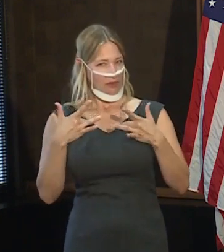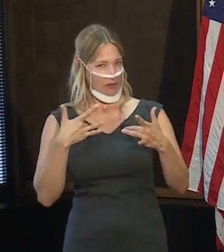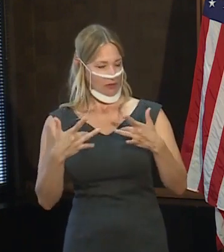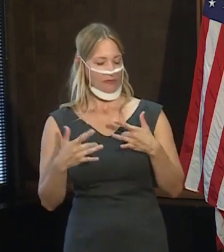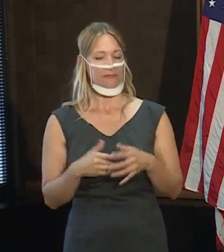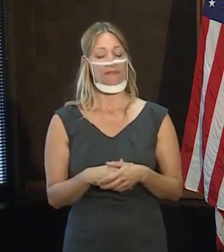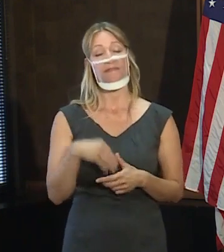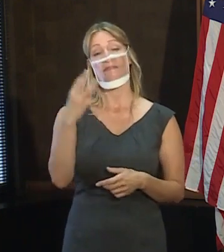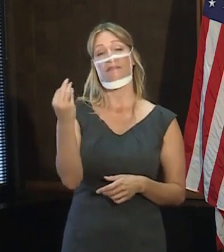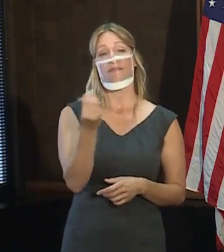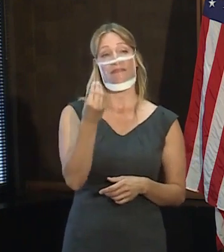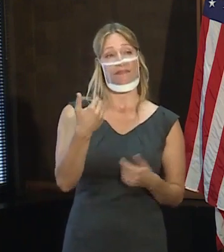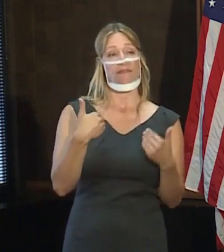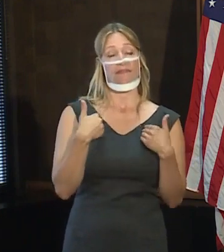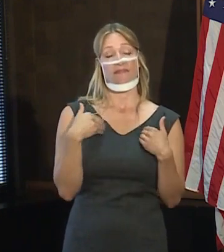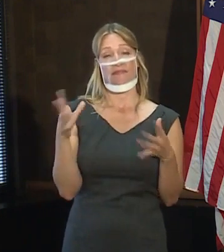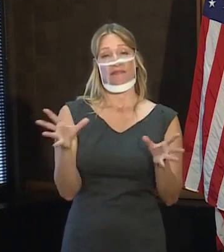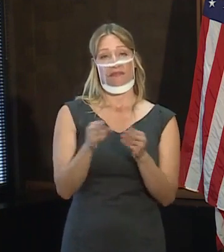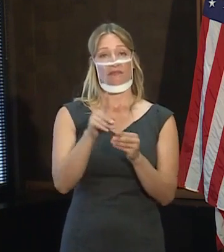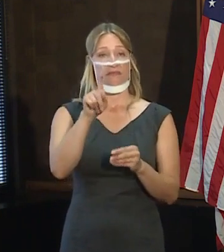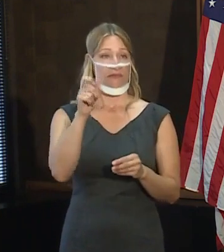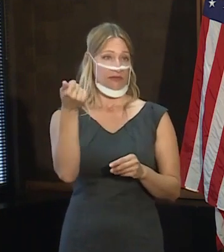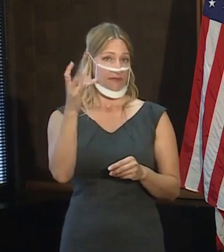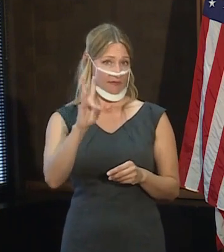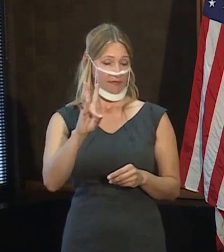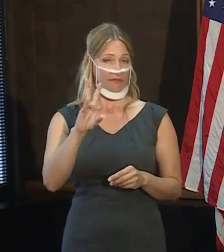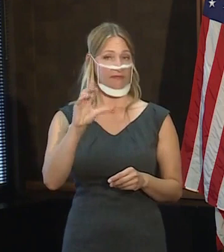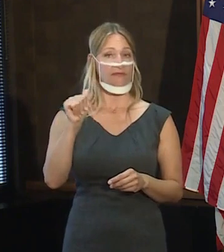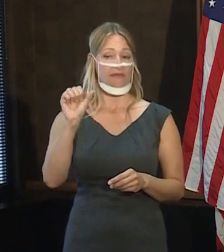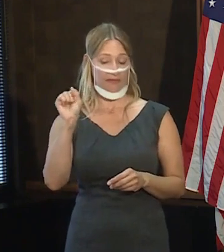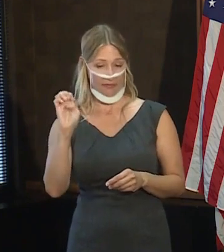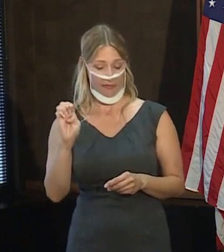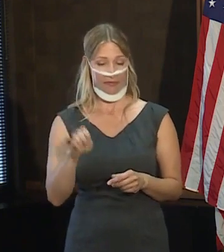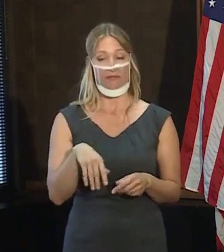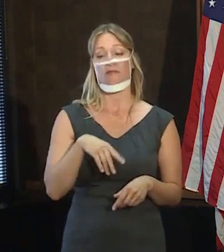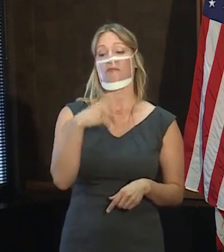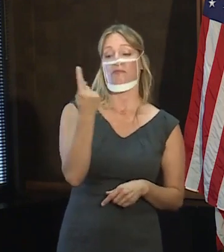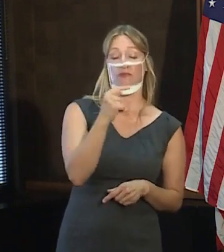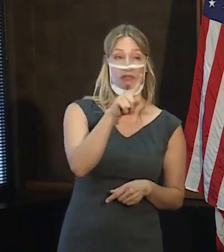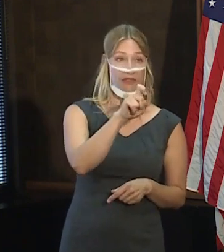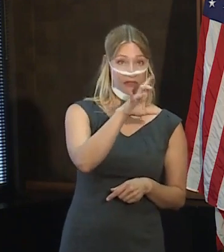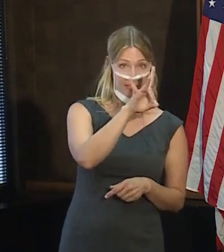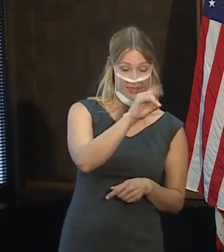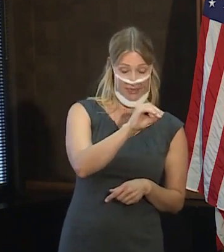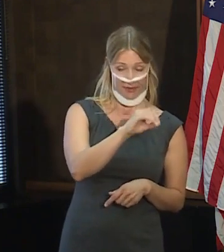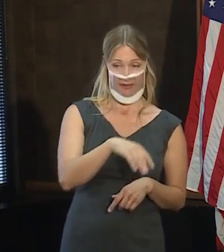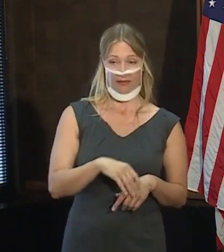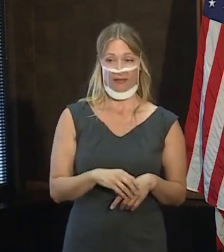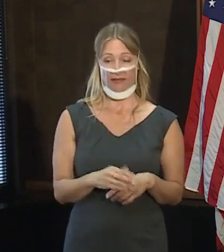THE LAST THREE DAYS HAVE BEEN A LITTLE BIT WORRISOME TO ME AND MAINLY ON A MONDAY.